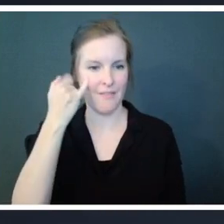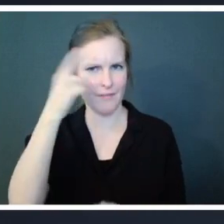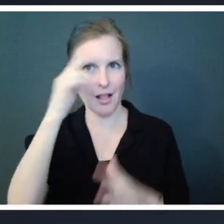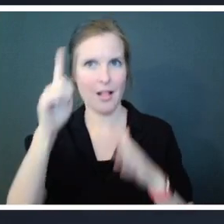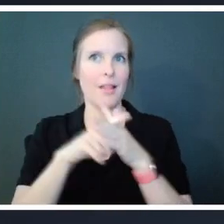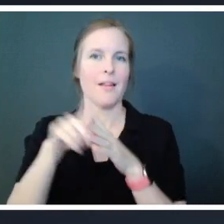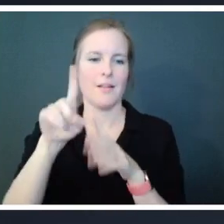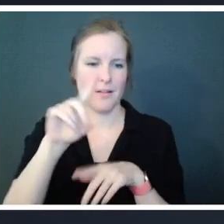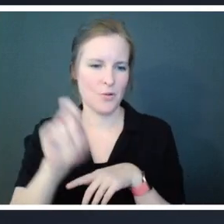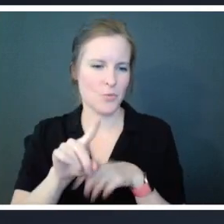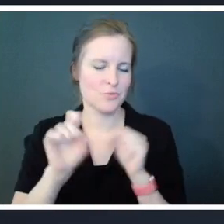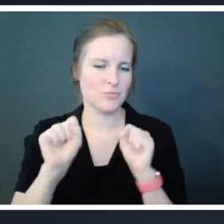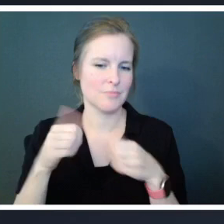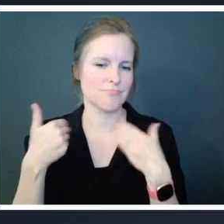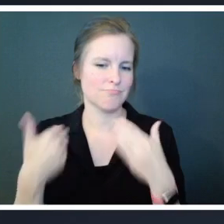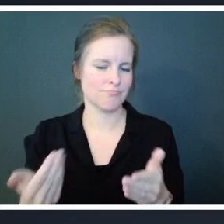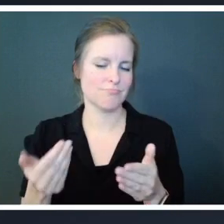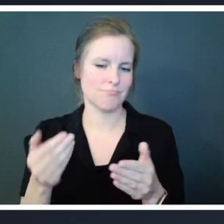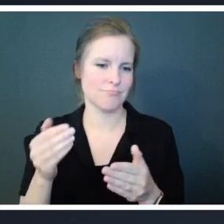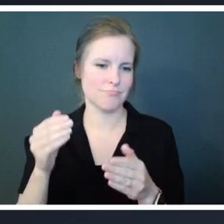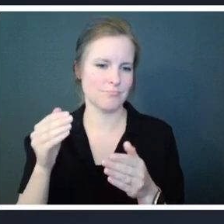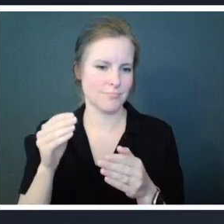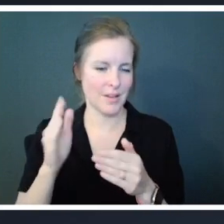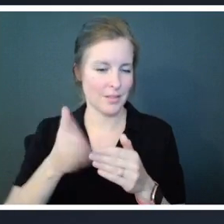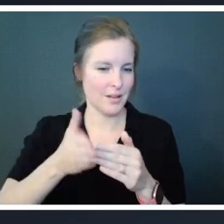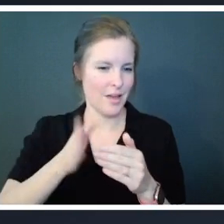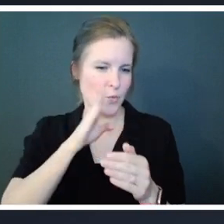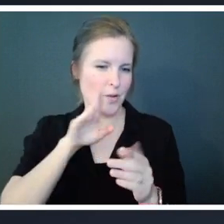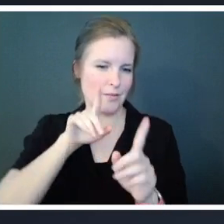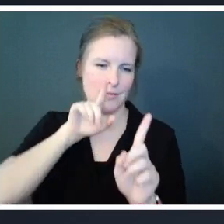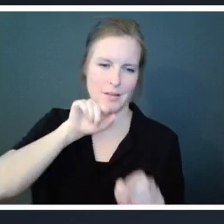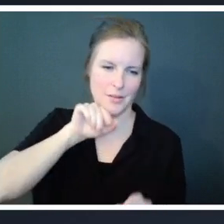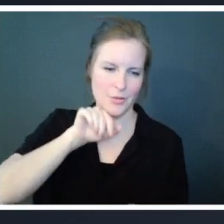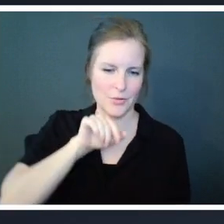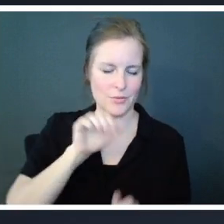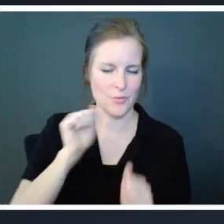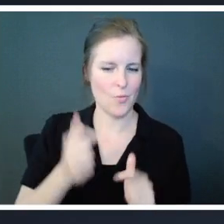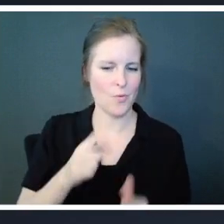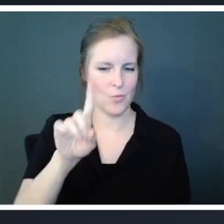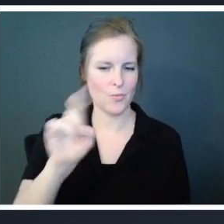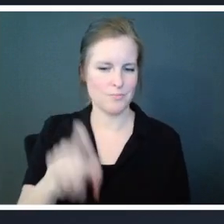going to save a couple of minutes at the end to address questions and things like that. And so,